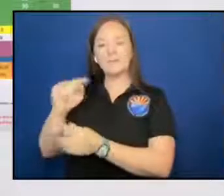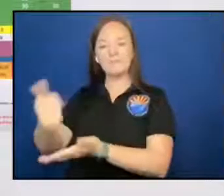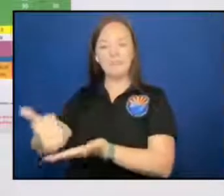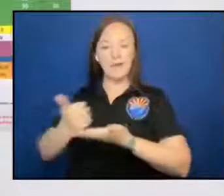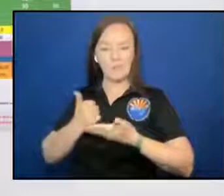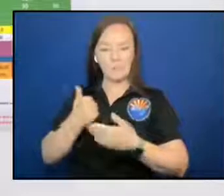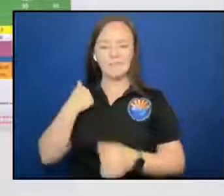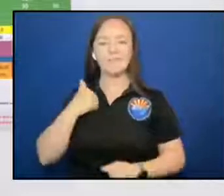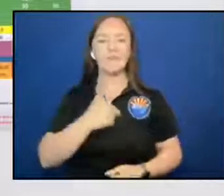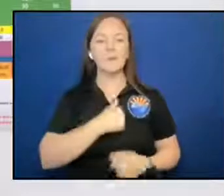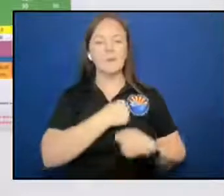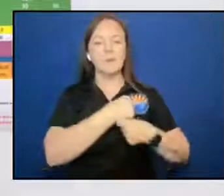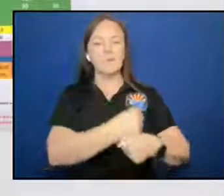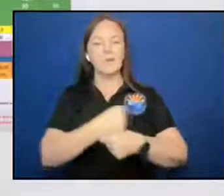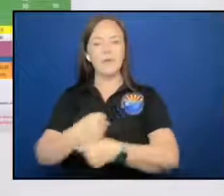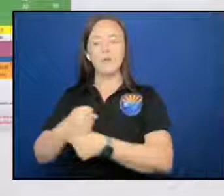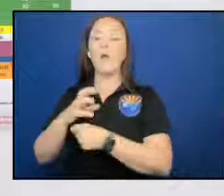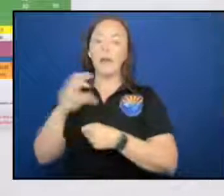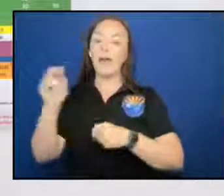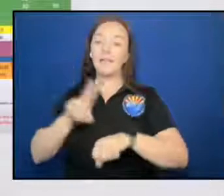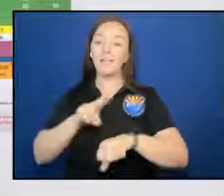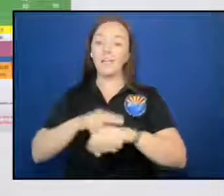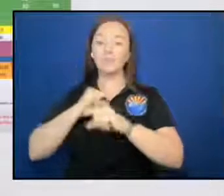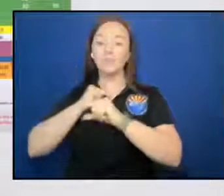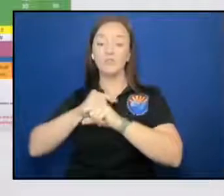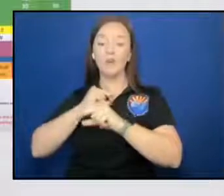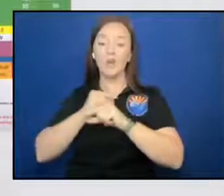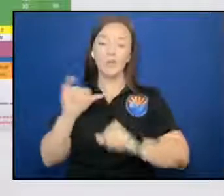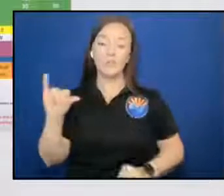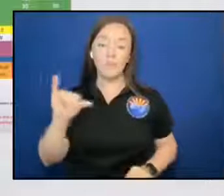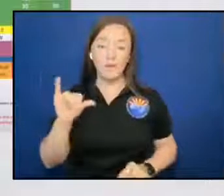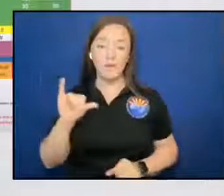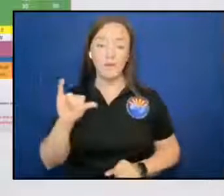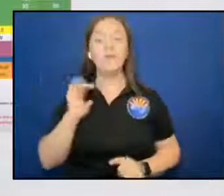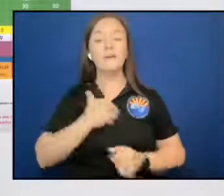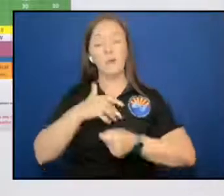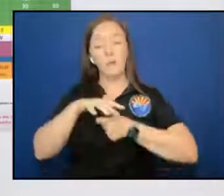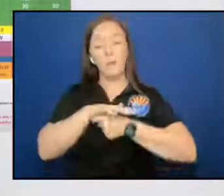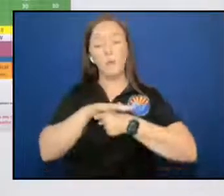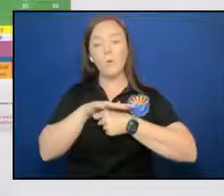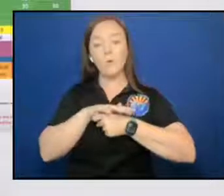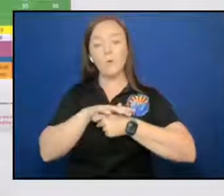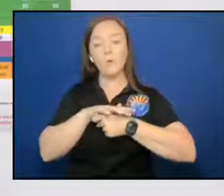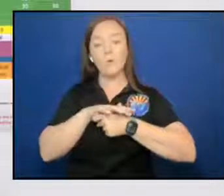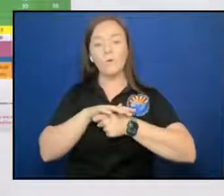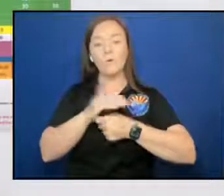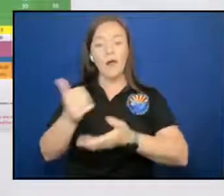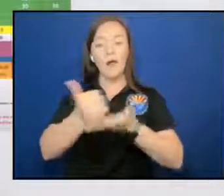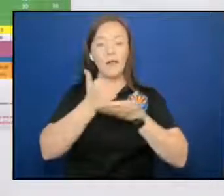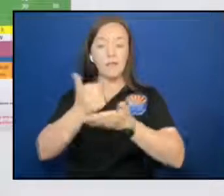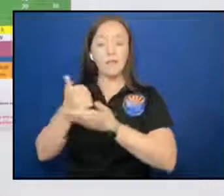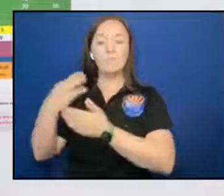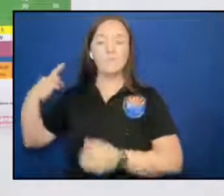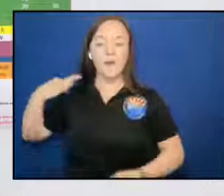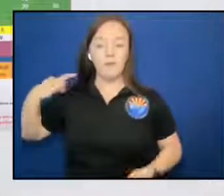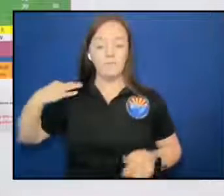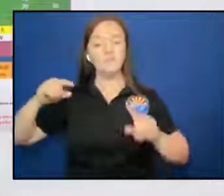WET PERIODS AND THEY CAN HOLD THAT ESPECIALLY IF THEY ARE SHELTERED BY FUR TREES OR SPRUCE TREES AND THEY